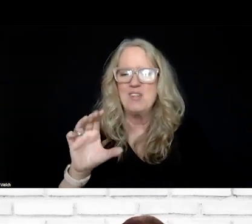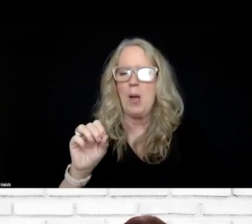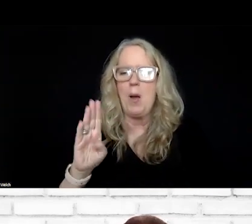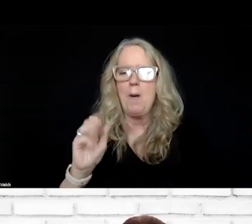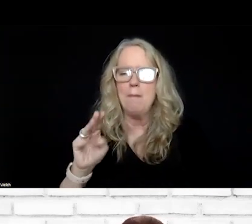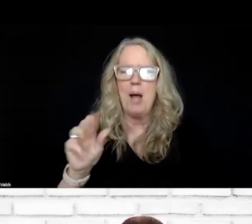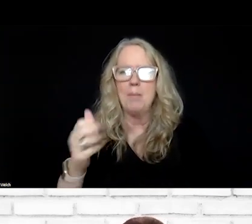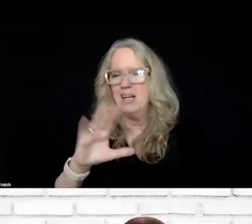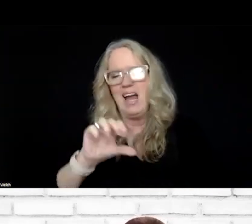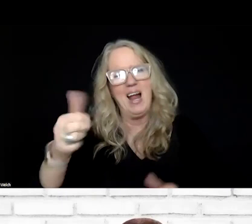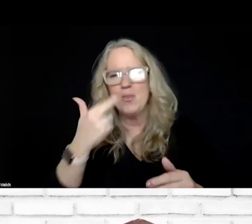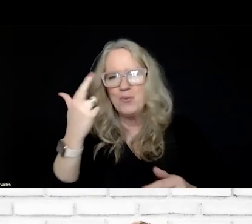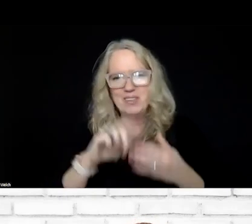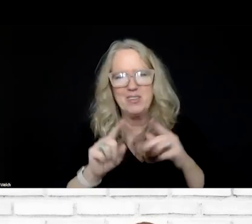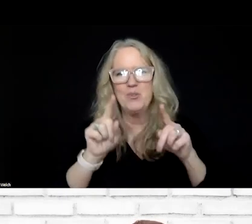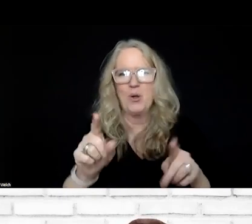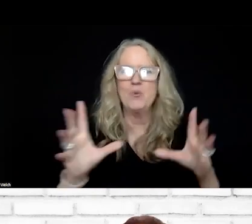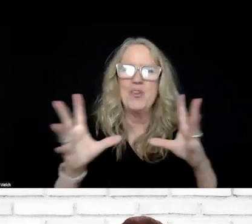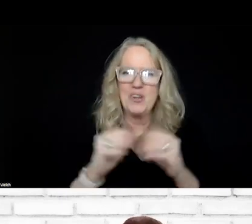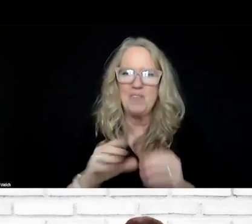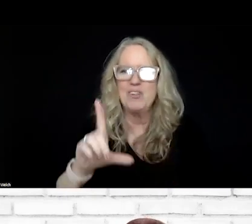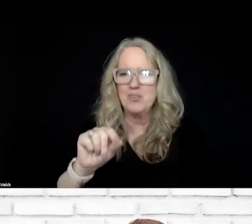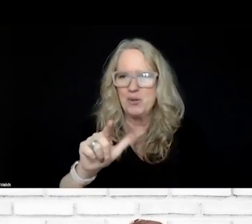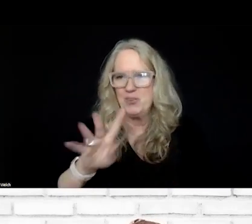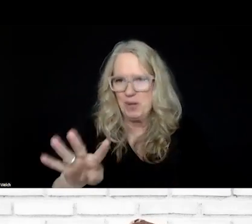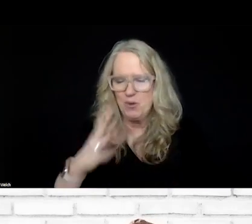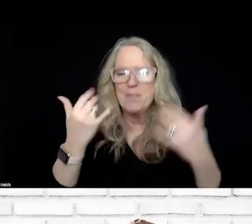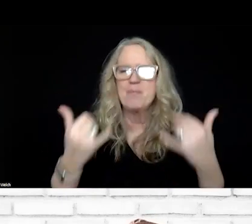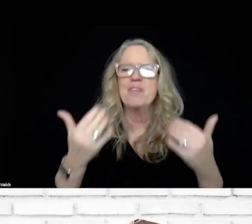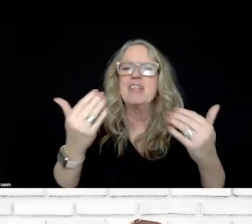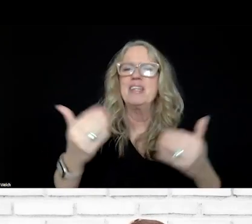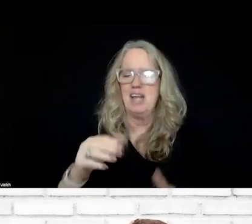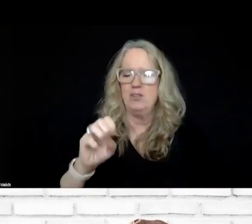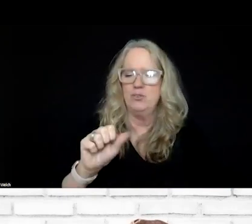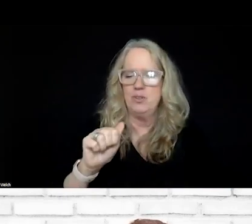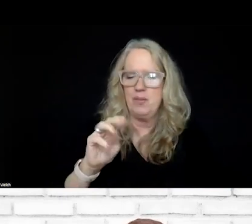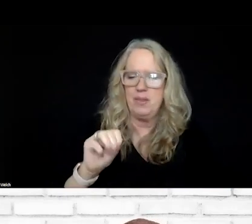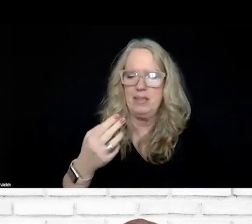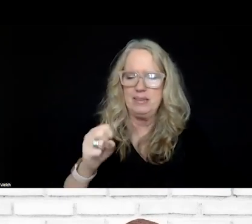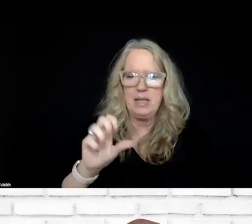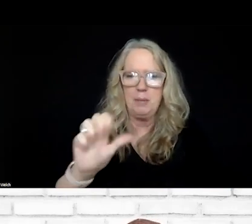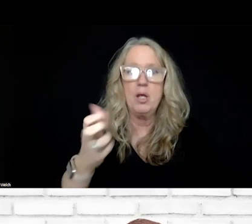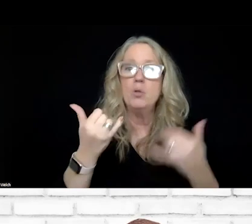NATCOM 24. SO NOW WE HAVE THE SAMHSA UPDATES. WE HAVE THE WONDERFUL JILL